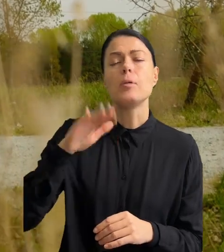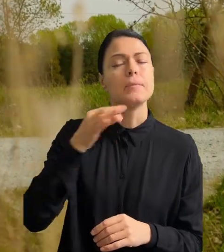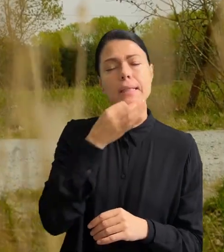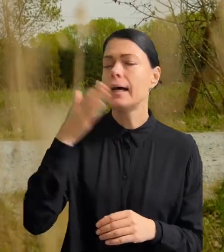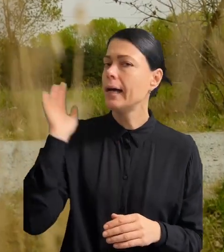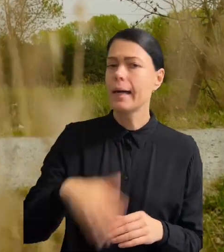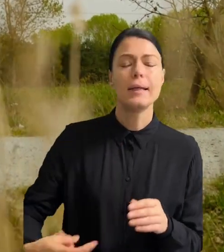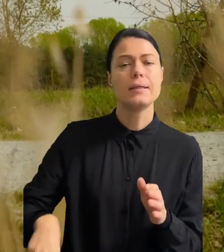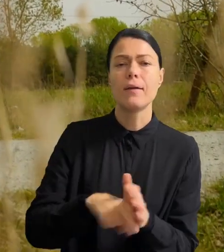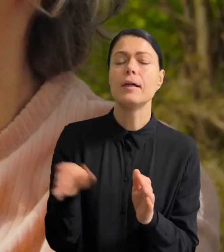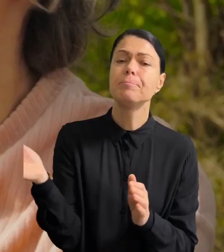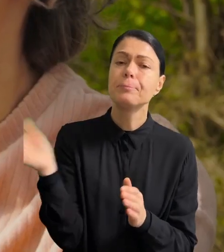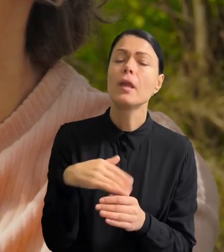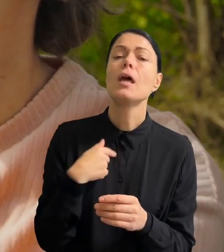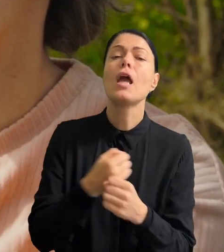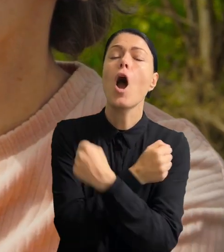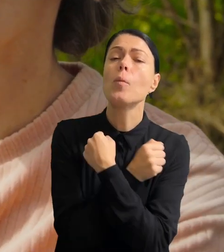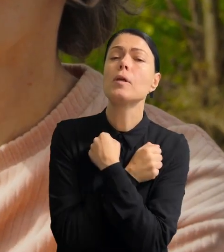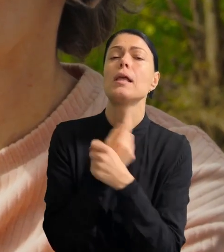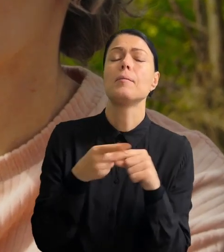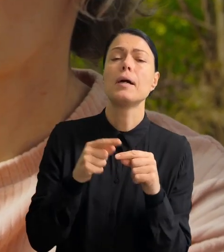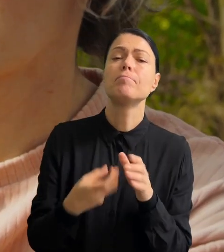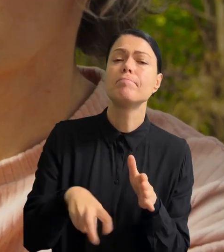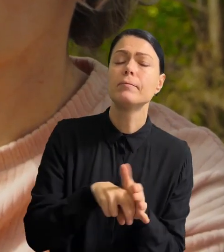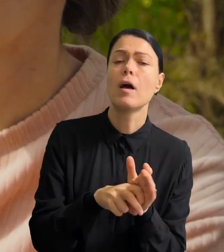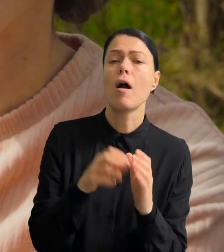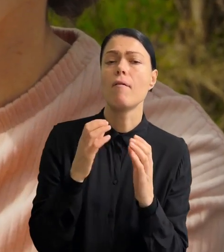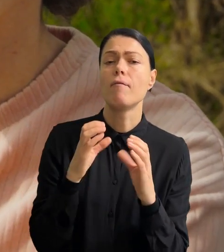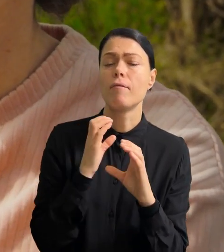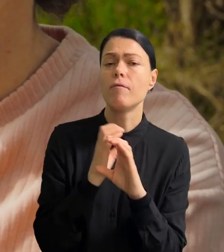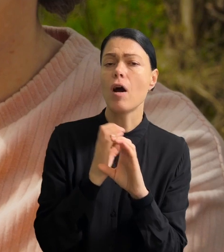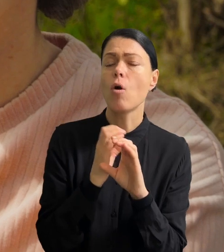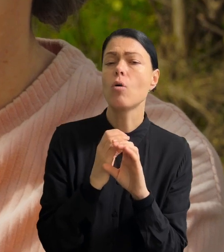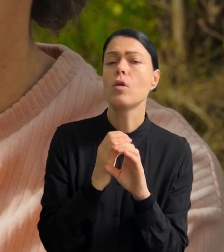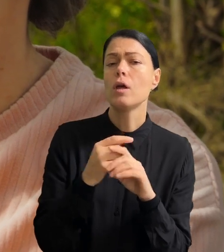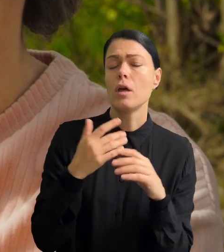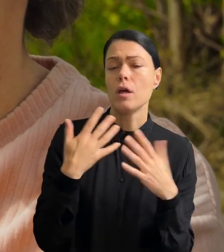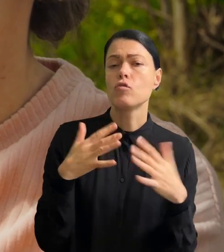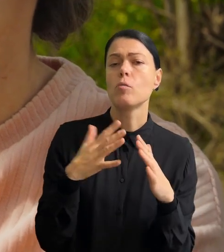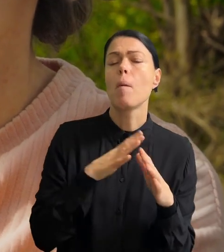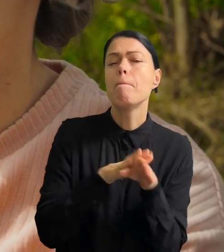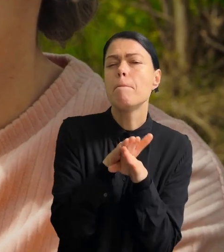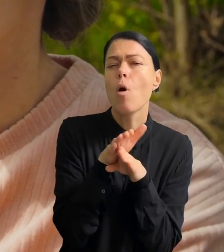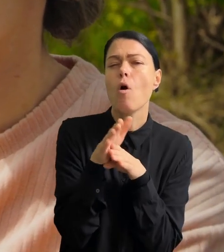And I hugged her. We got on, and we were in a crowded cabin.